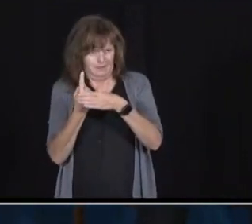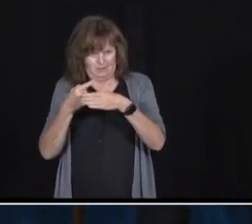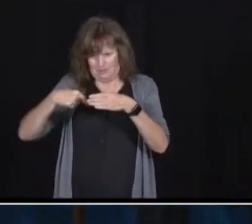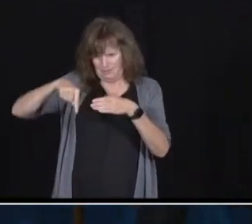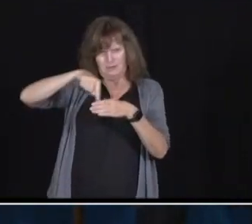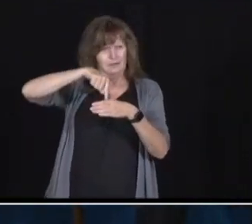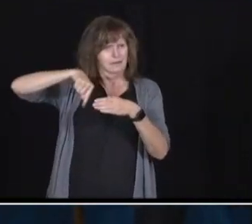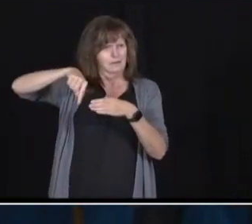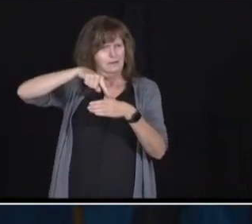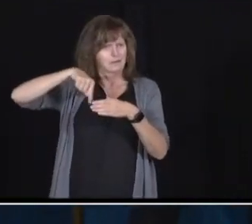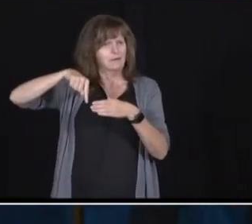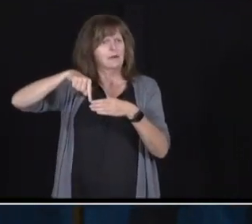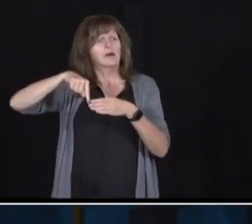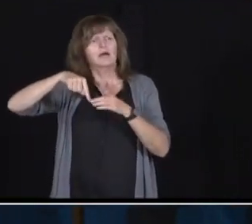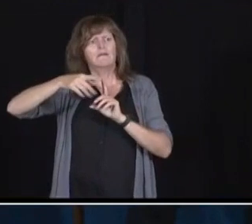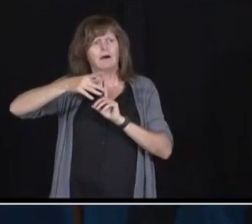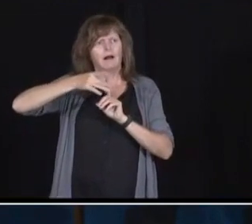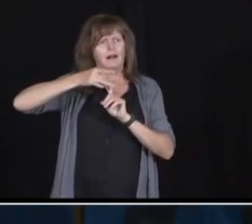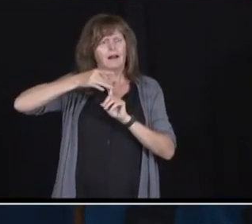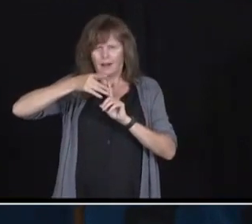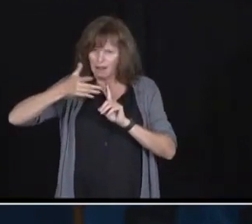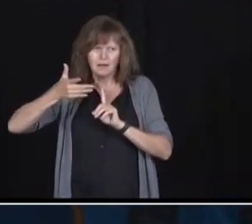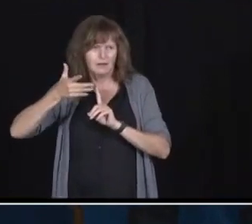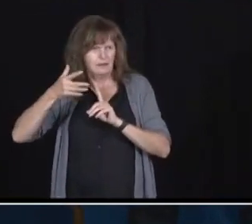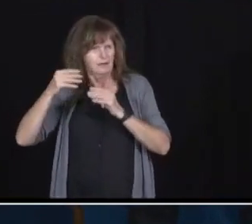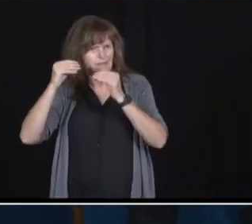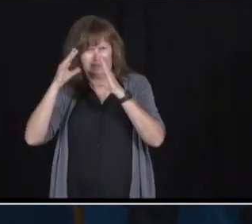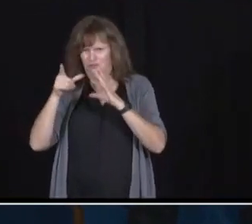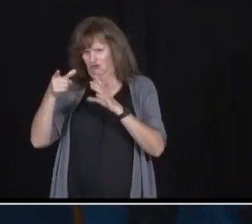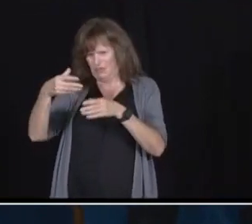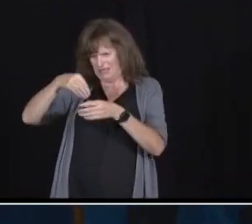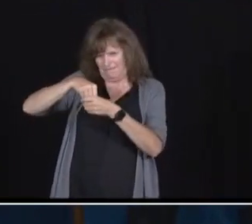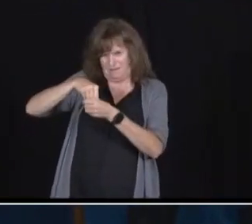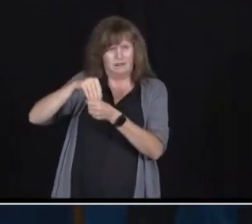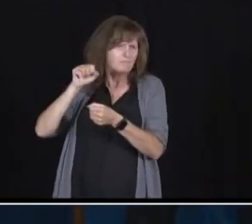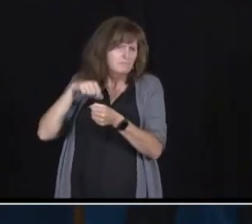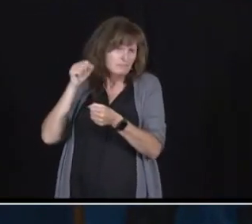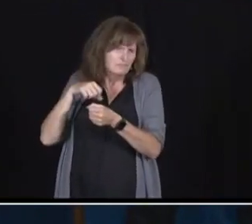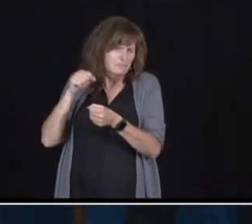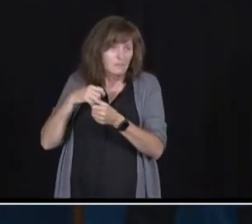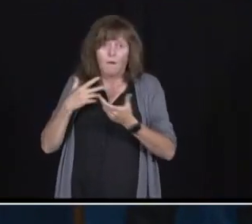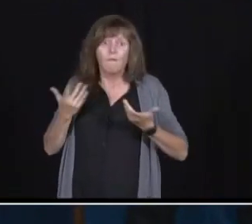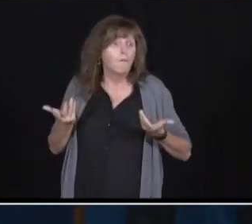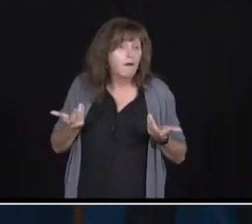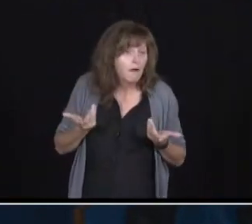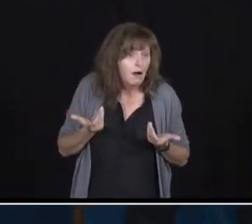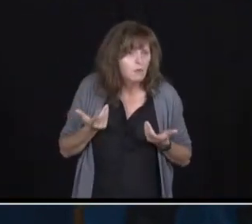identifying if there is a case, confirming that in dealing with an outbreak. Because in that class or the cohort, the teacher